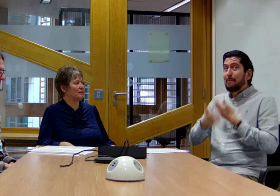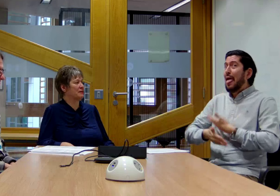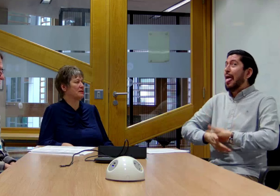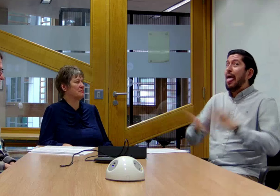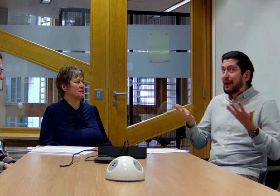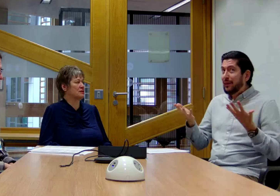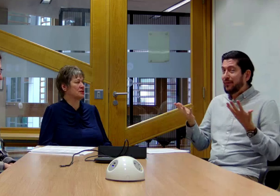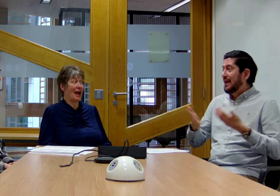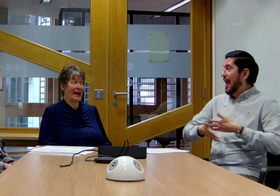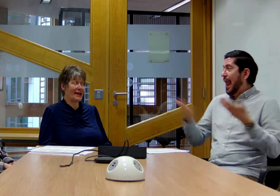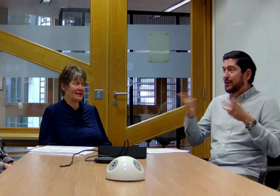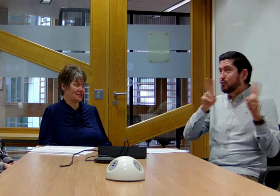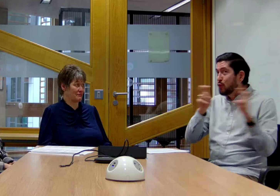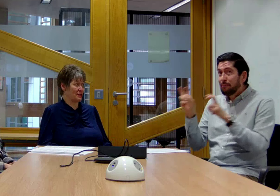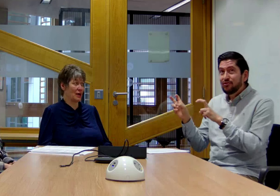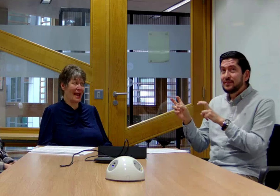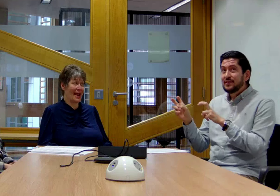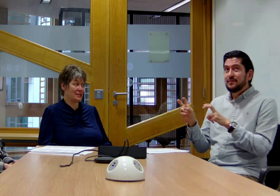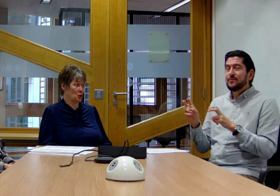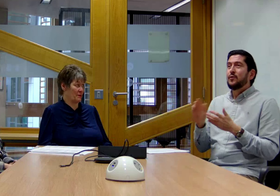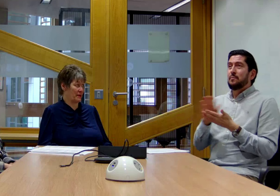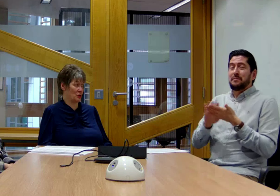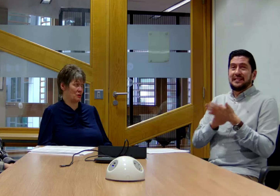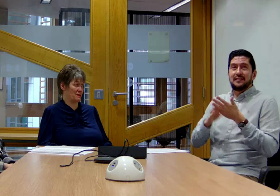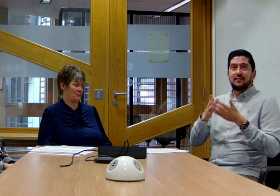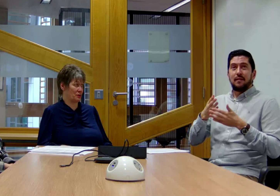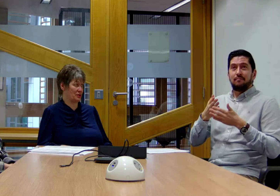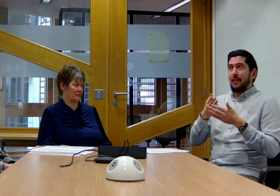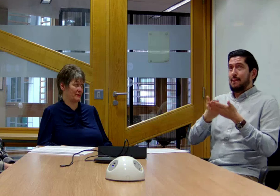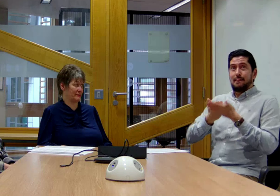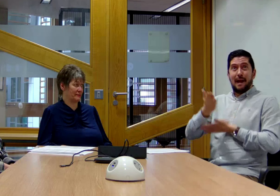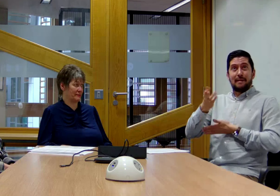So where we're just having sort of normal regular parliamentary business, any subject